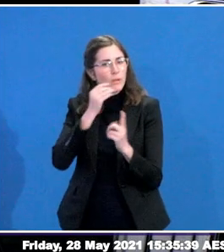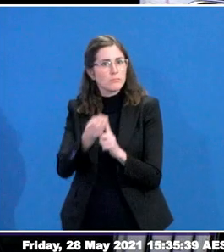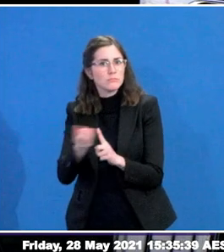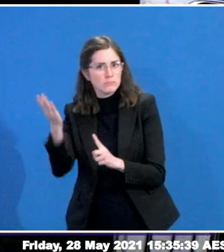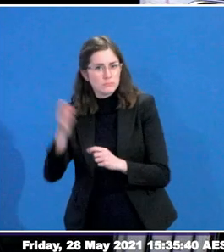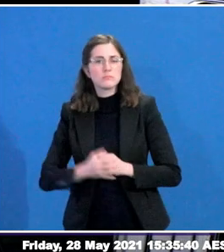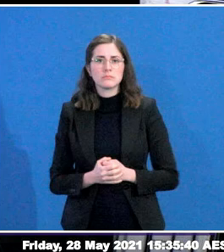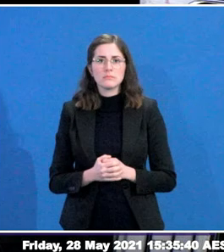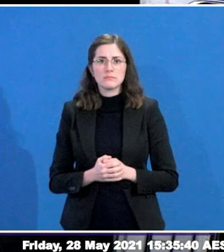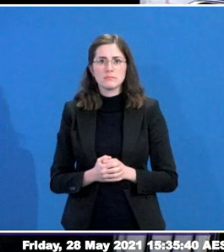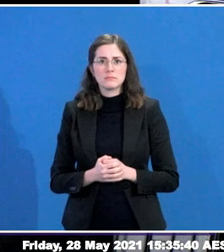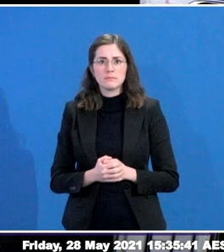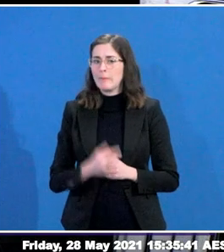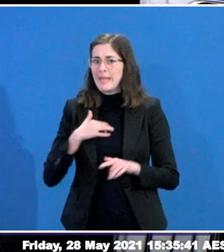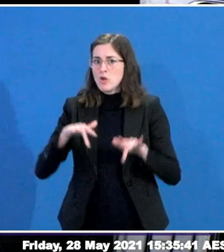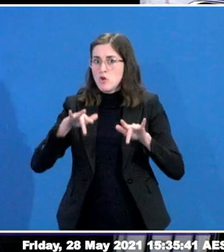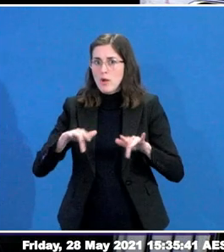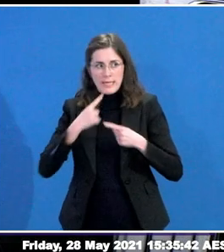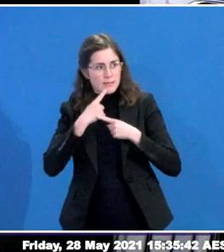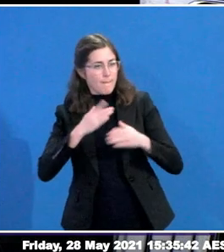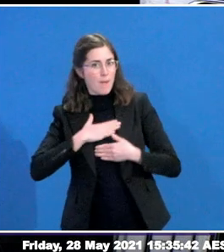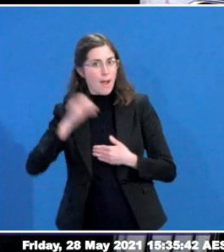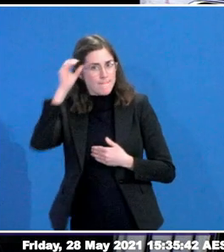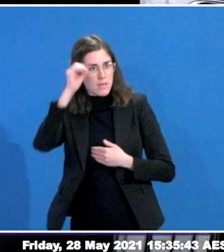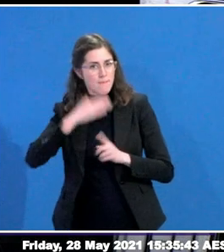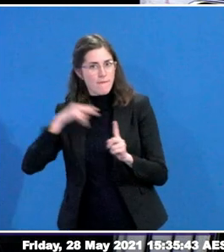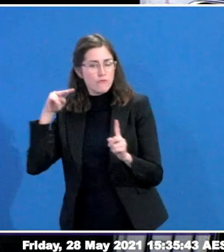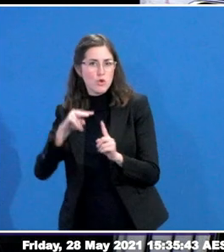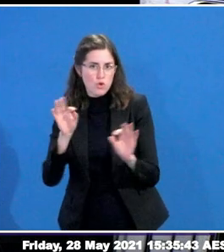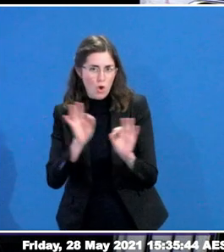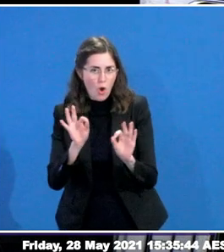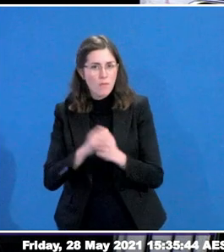Without expressing any view as to the findings that may be made, the evidence